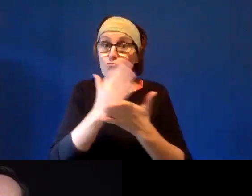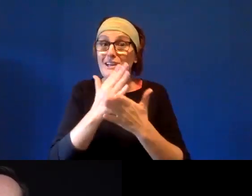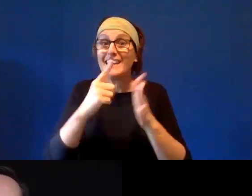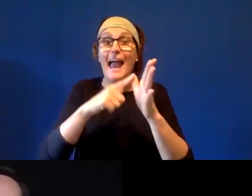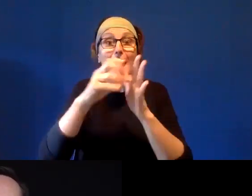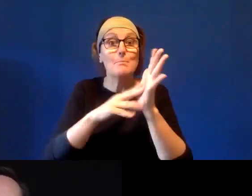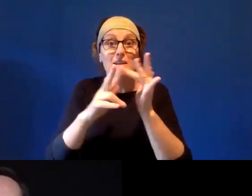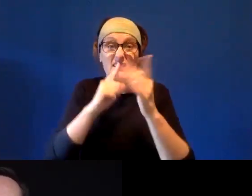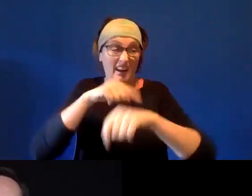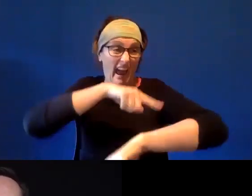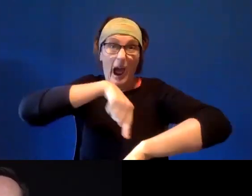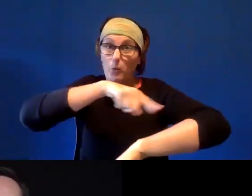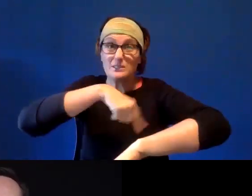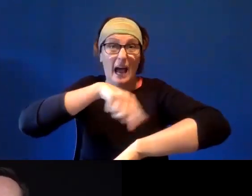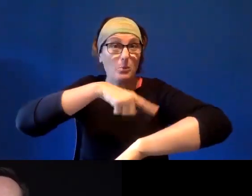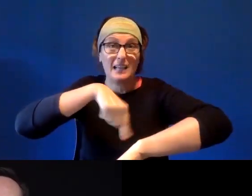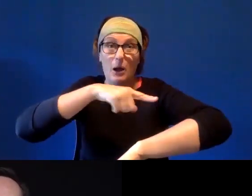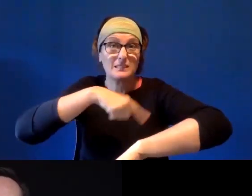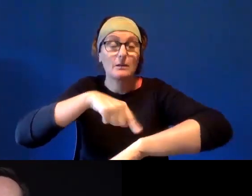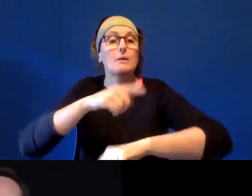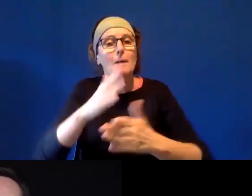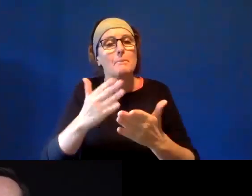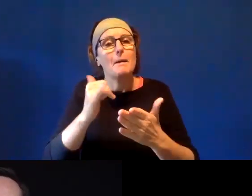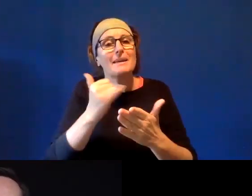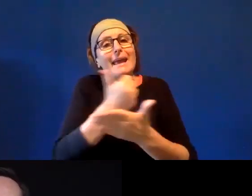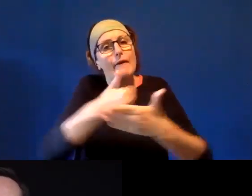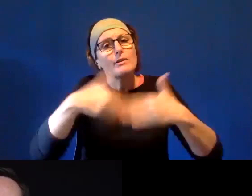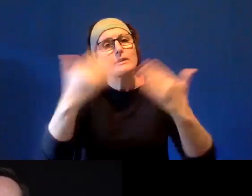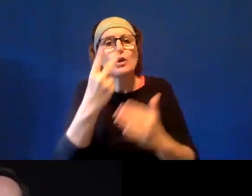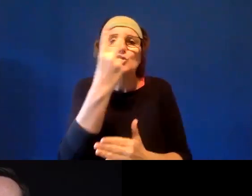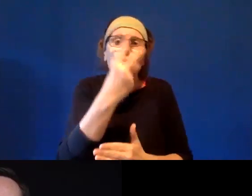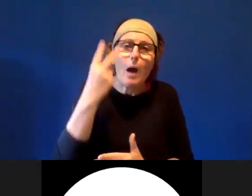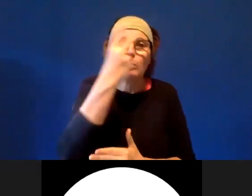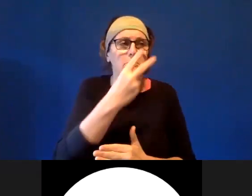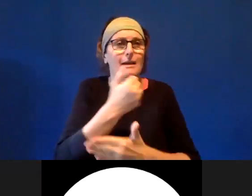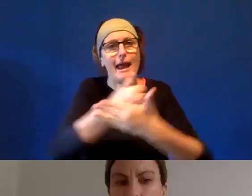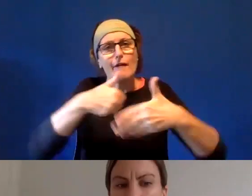But just give it two hours a day, 30 minutes, 20 minutes. Just start